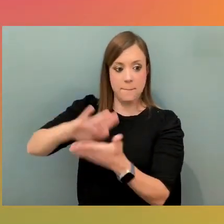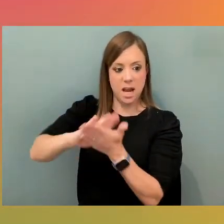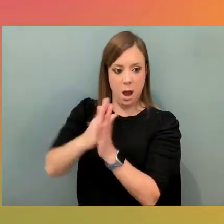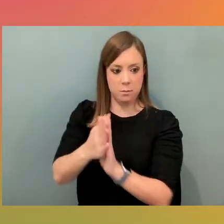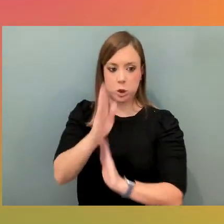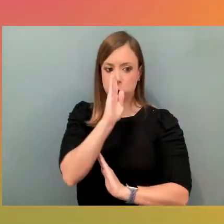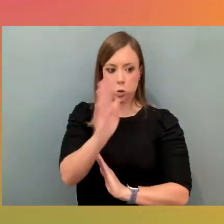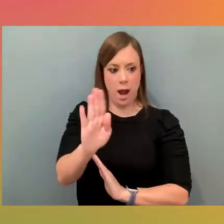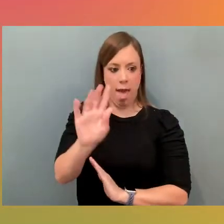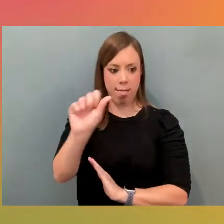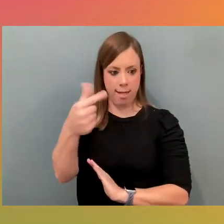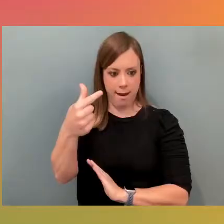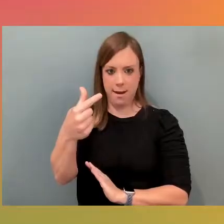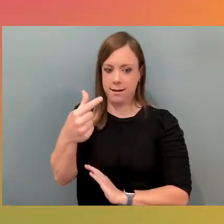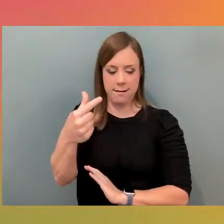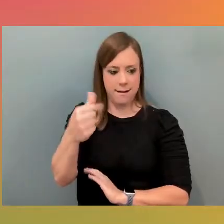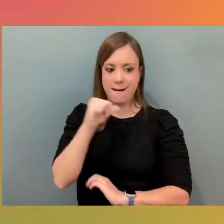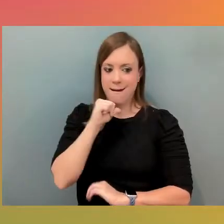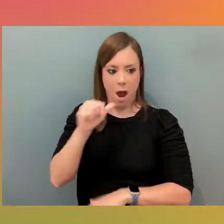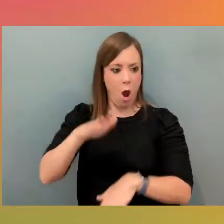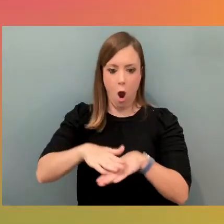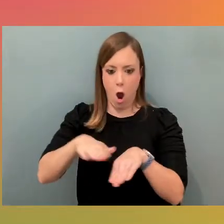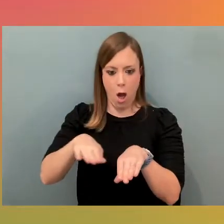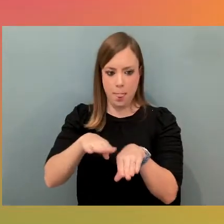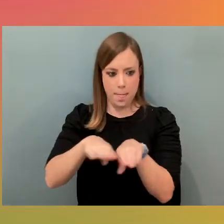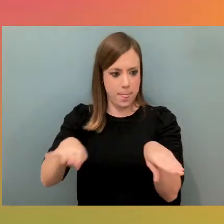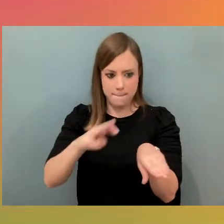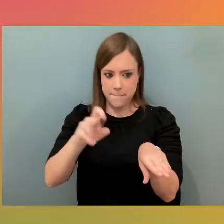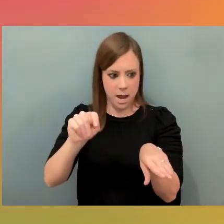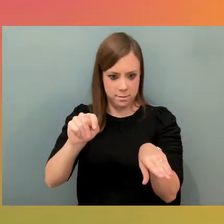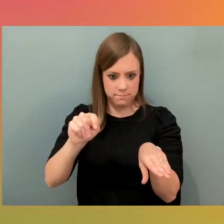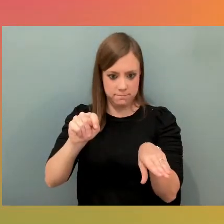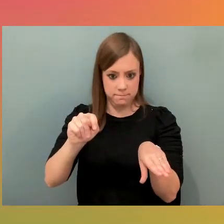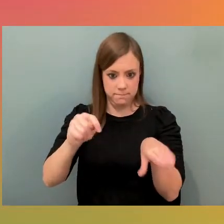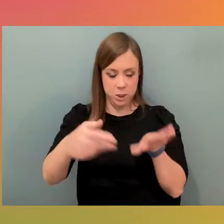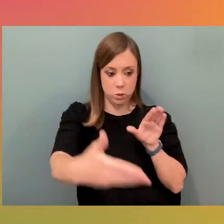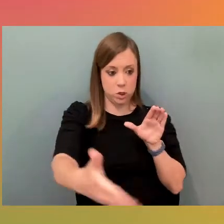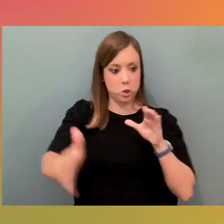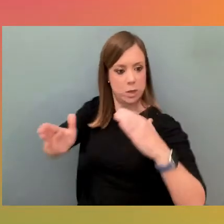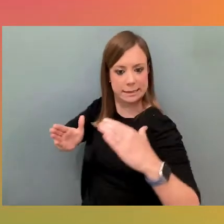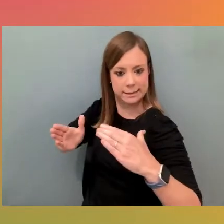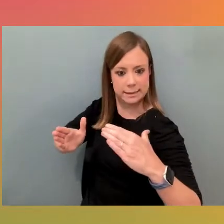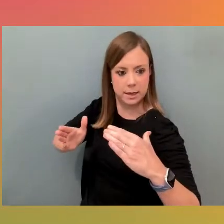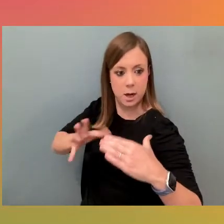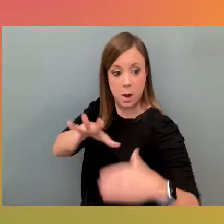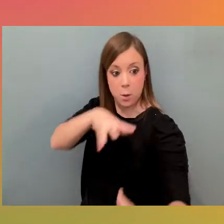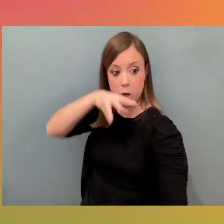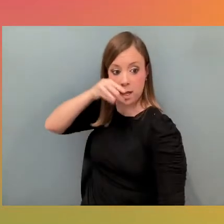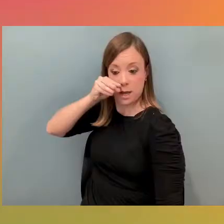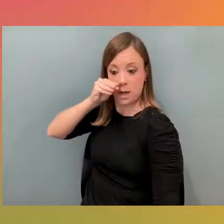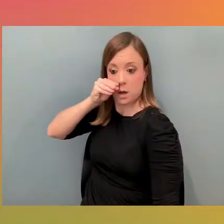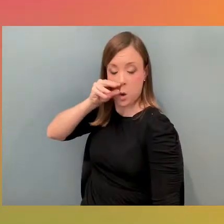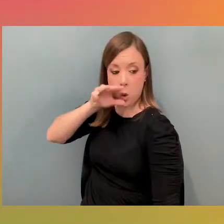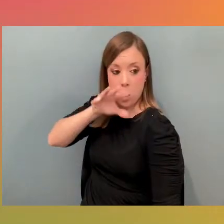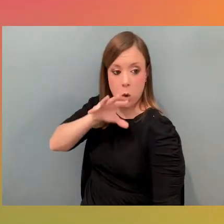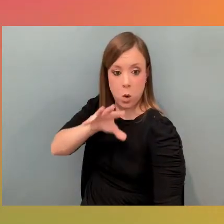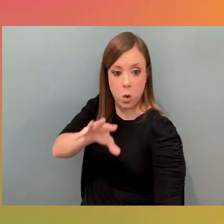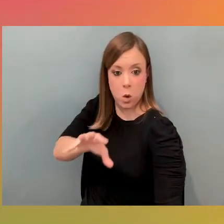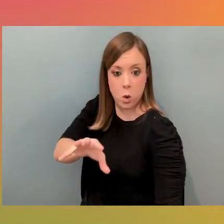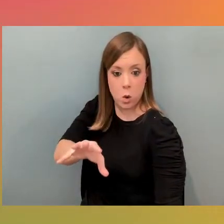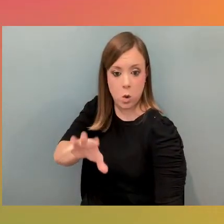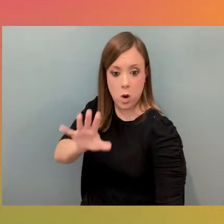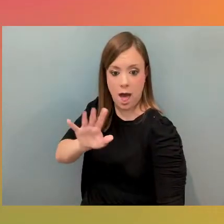THE MAT.